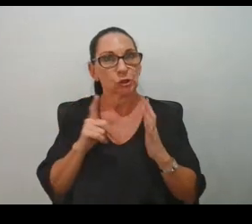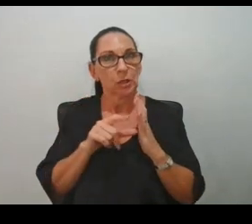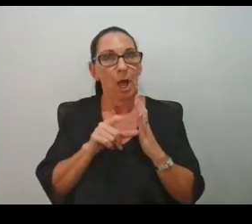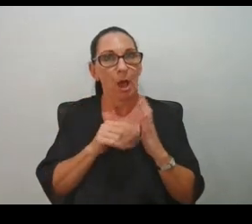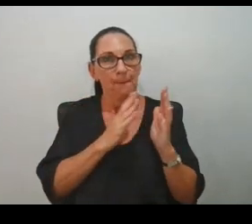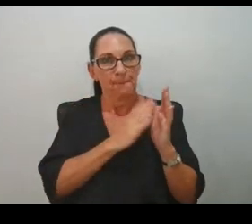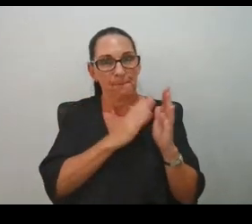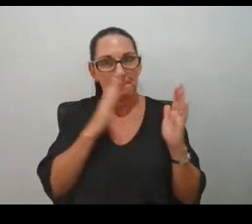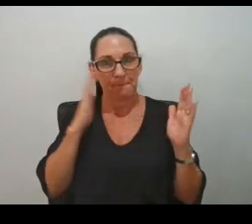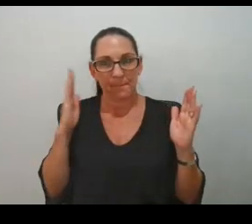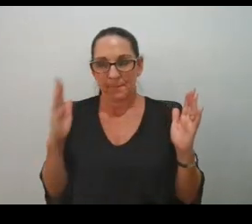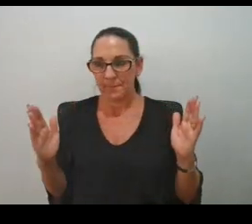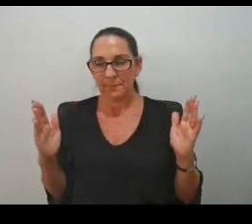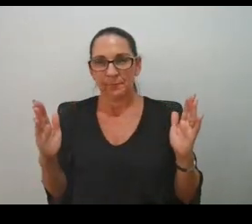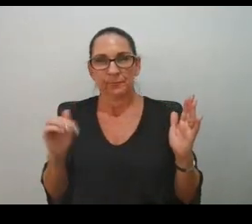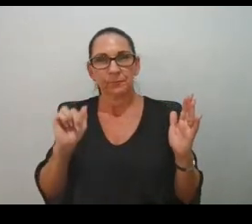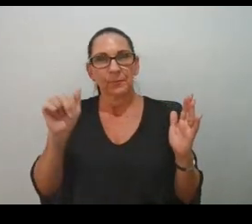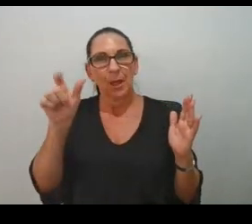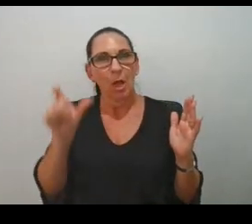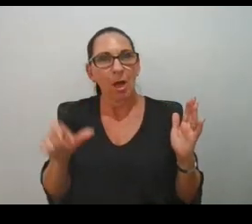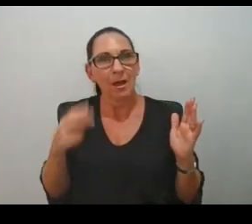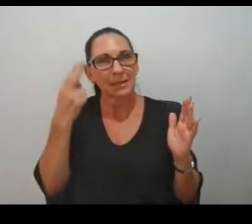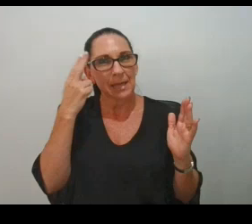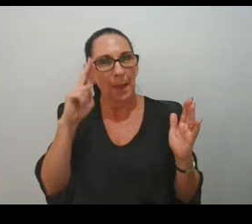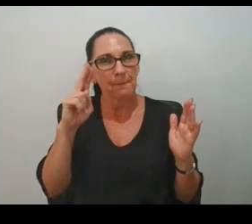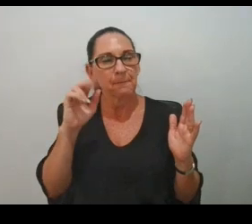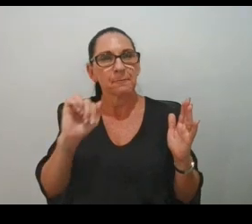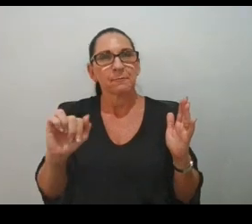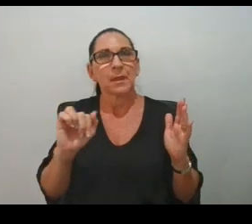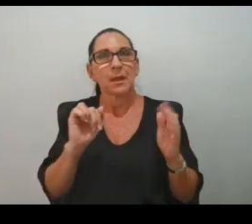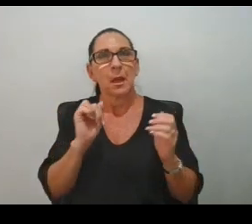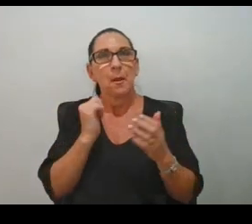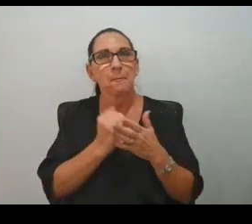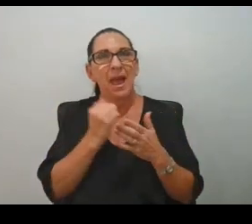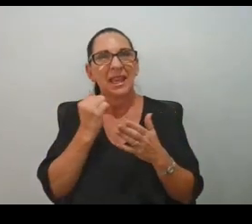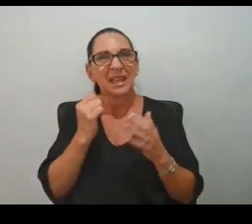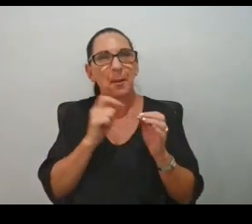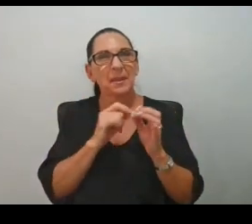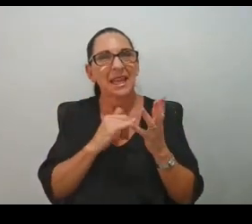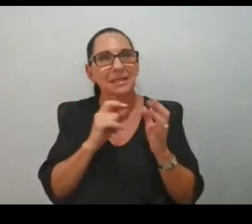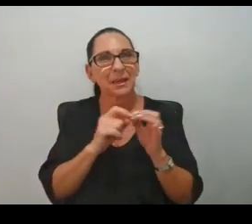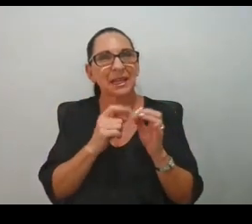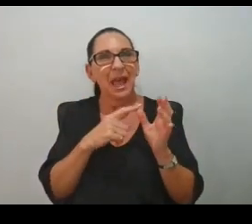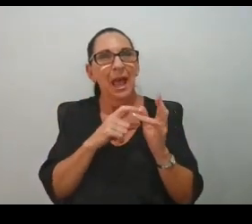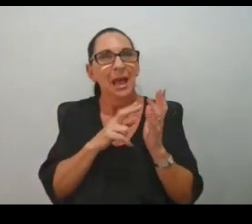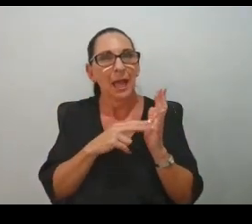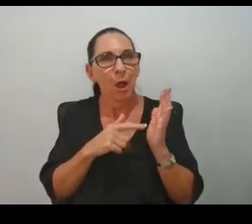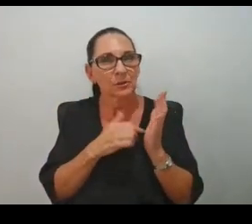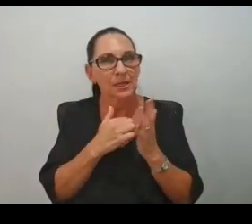client's name and the bank the bank the BSB and account number and it's got the balance correct